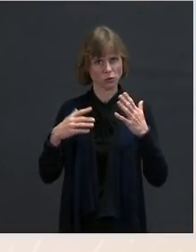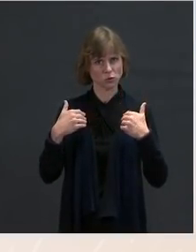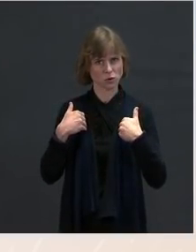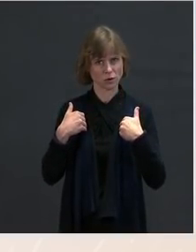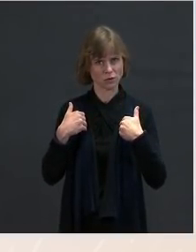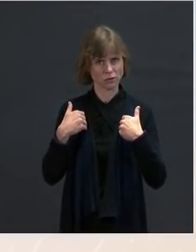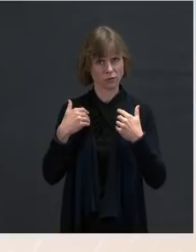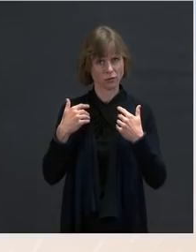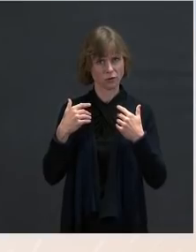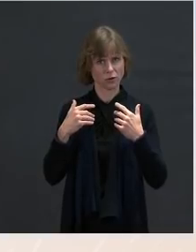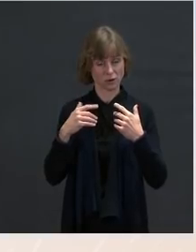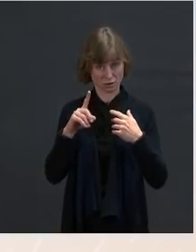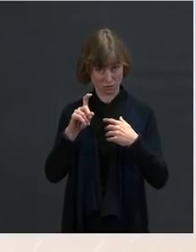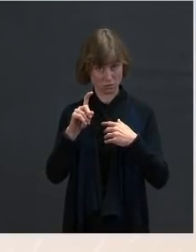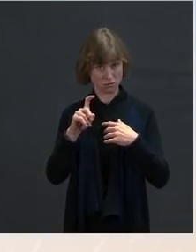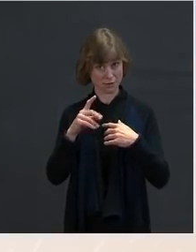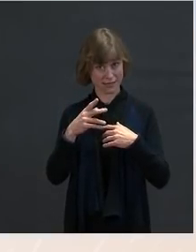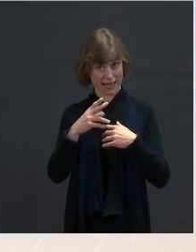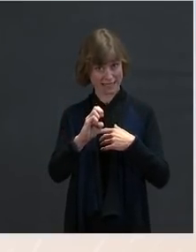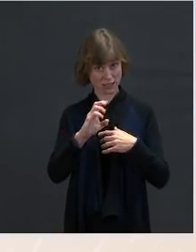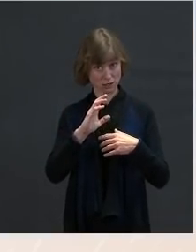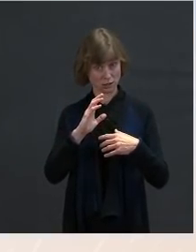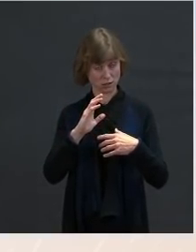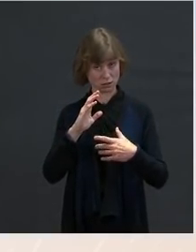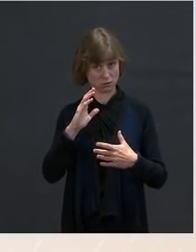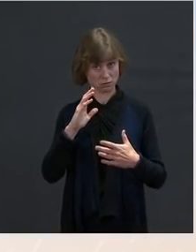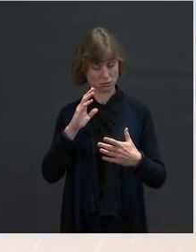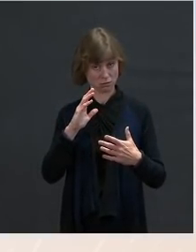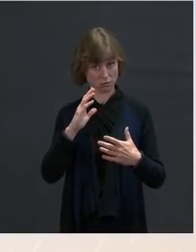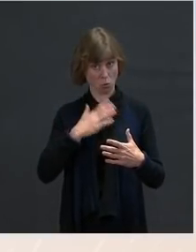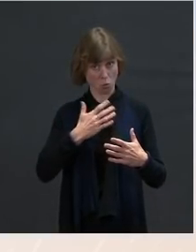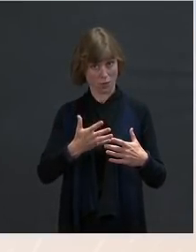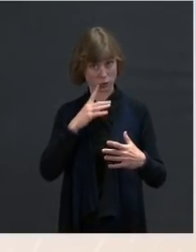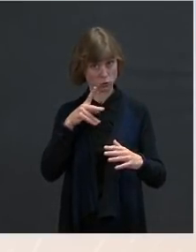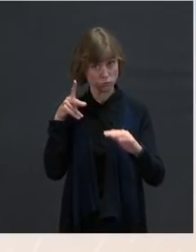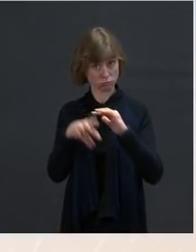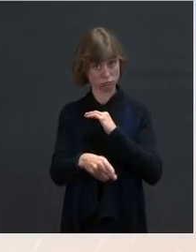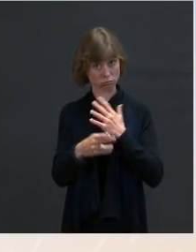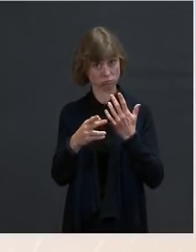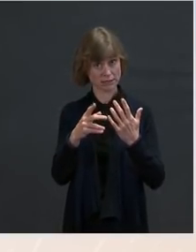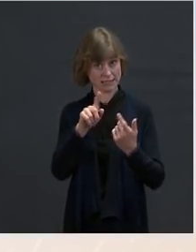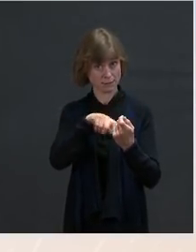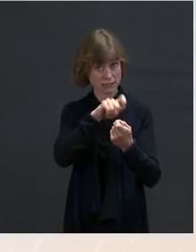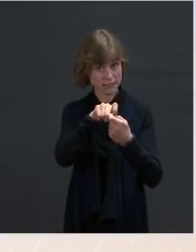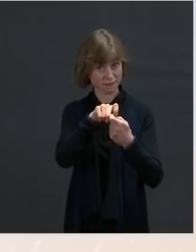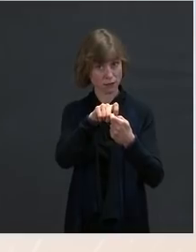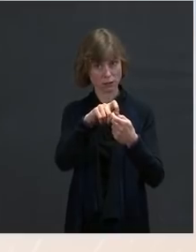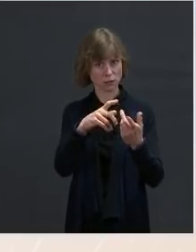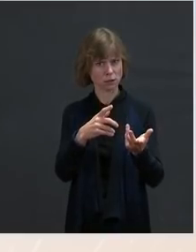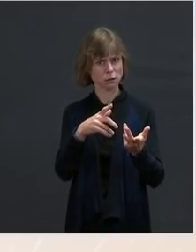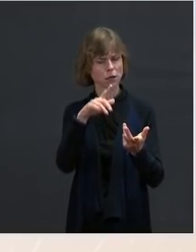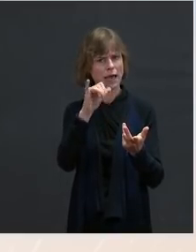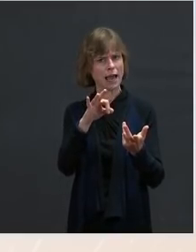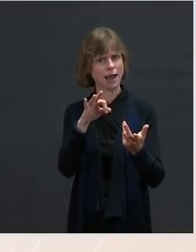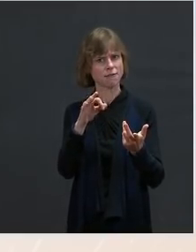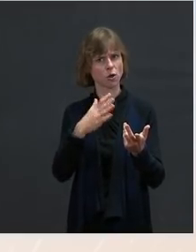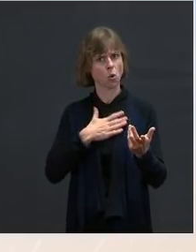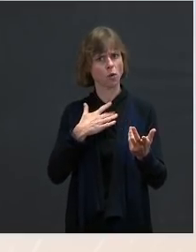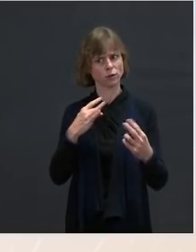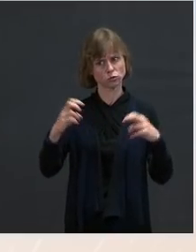What -- is he willing to cut? Is he willing to leave out? And what specifically if the ball -- if they're going to come to the table and make some offers,